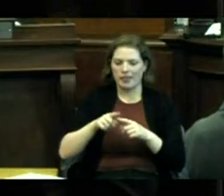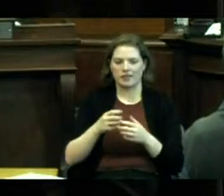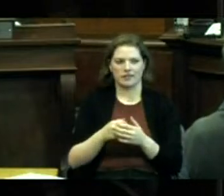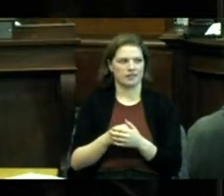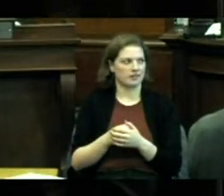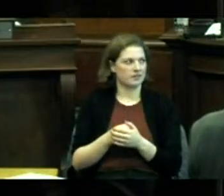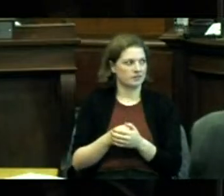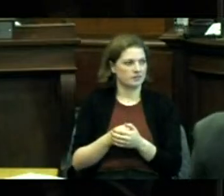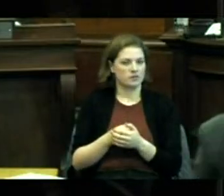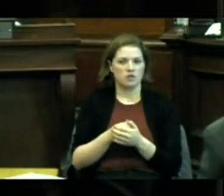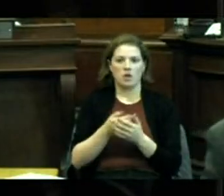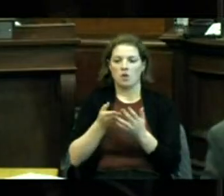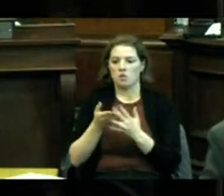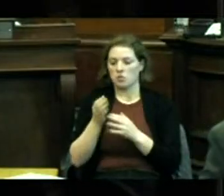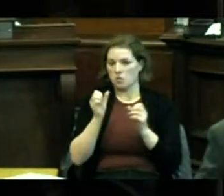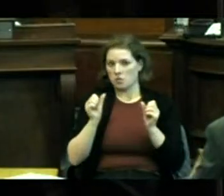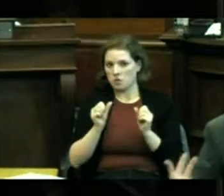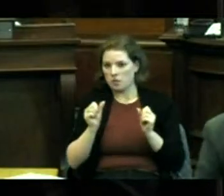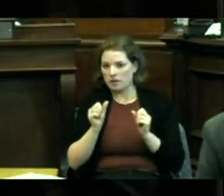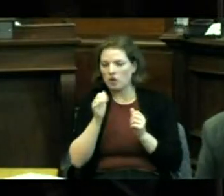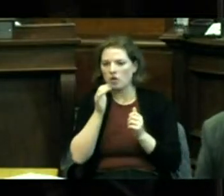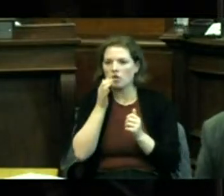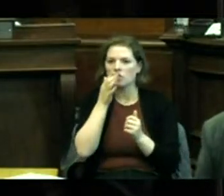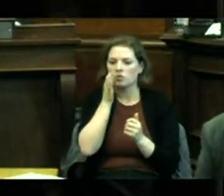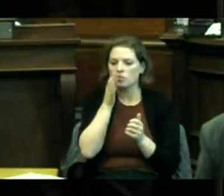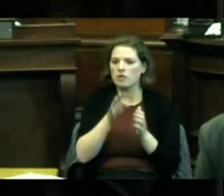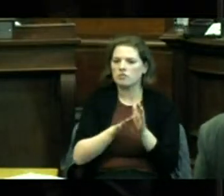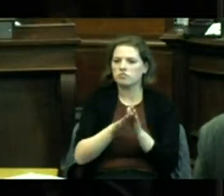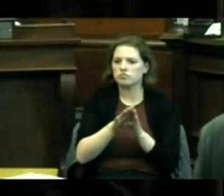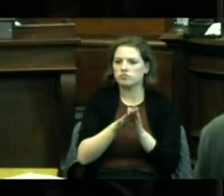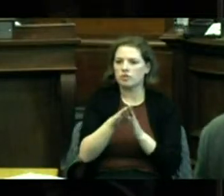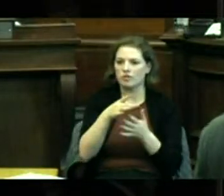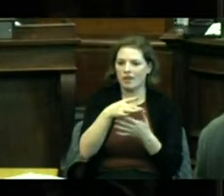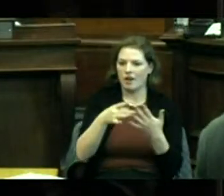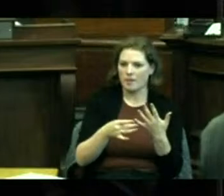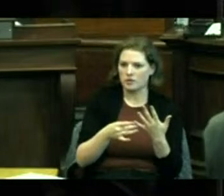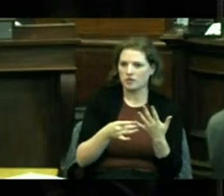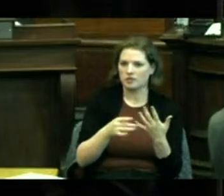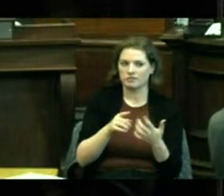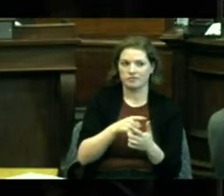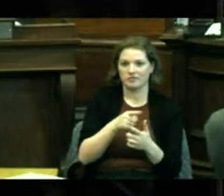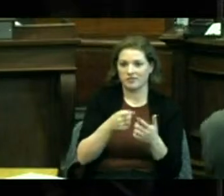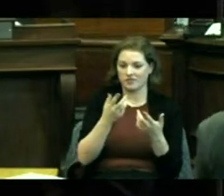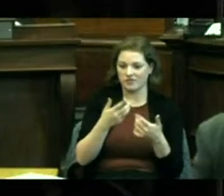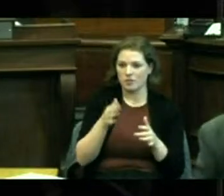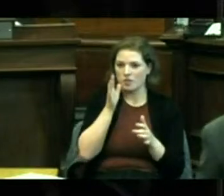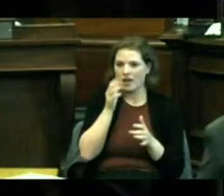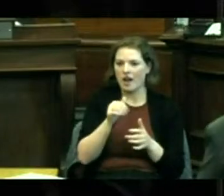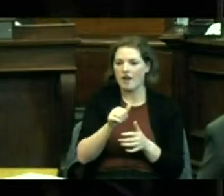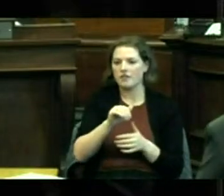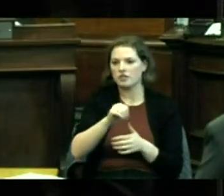that we retain our resiliency and our reliability. So as we go